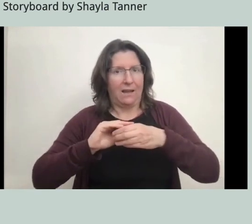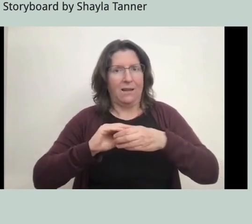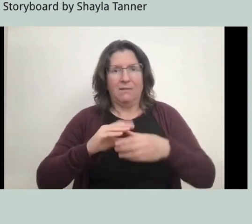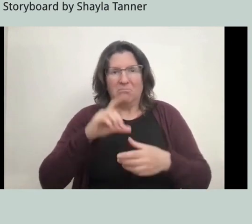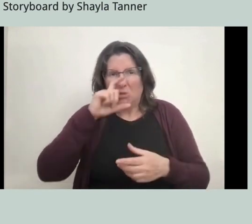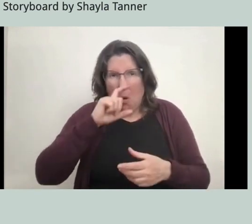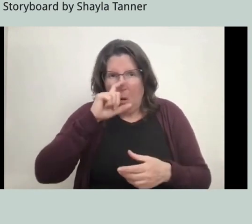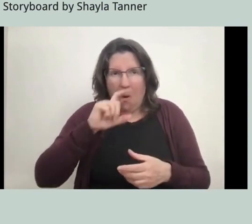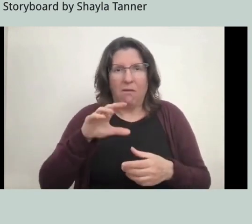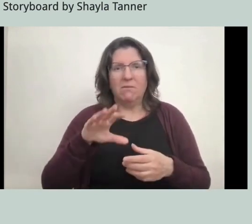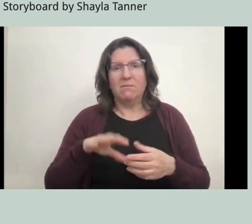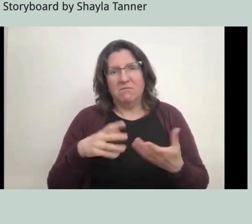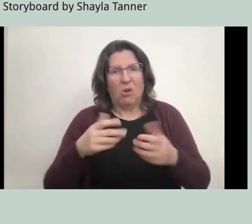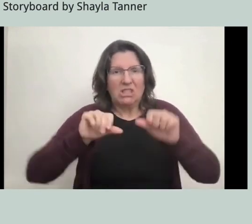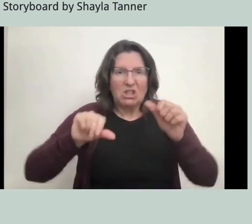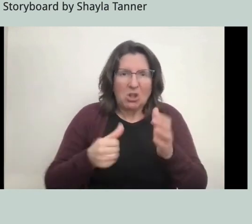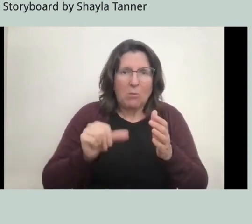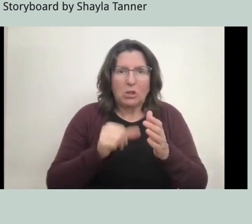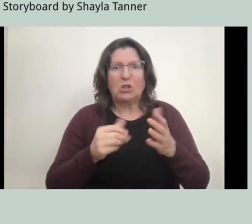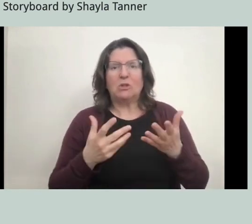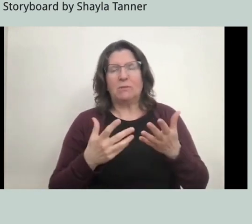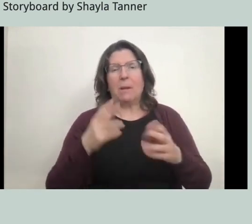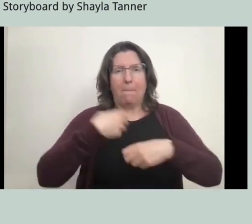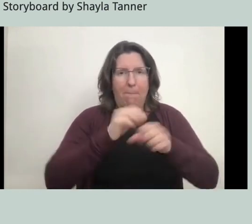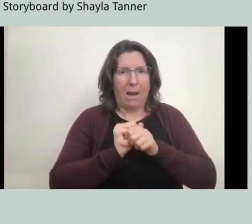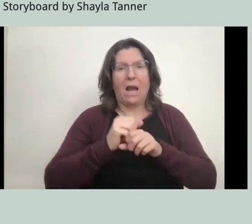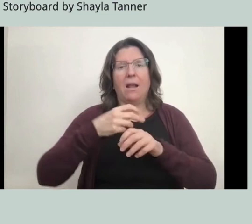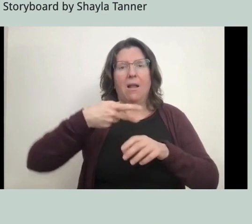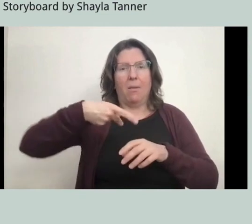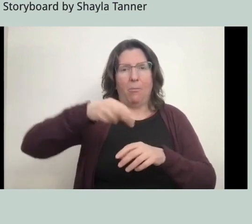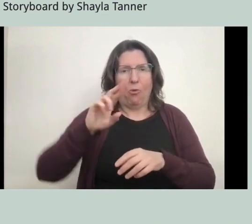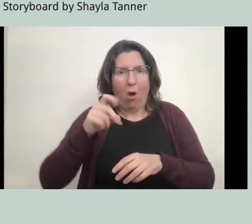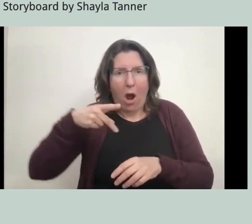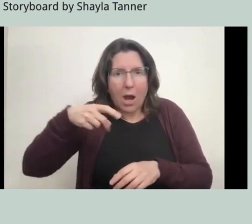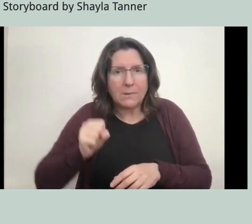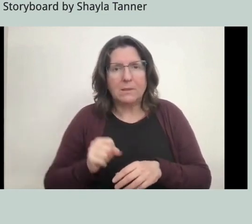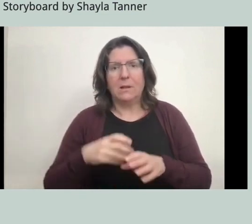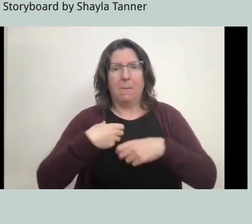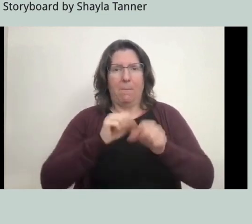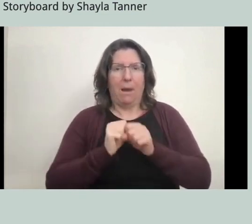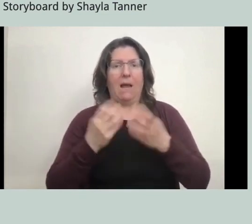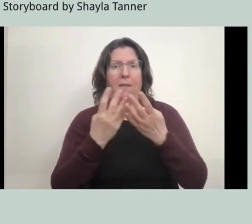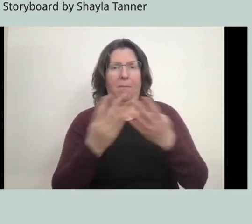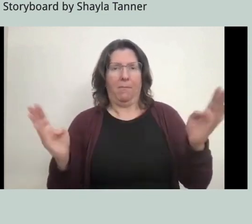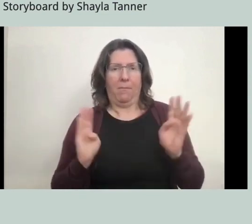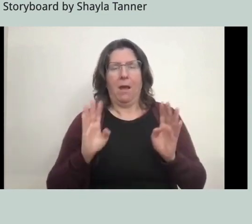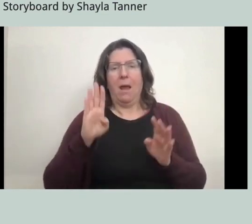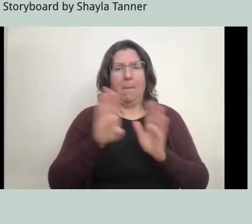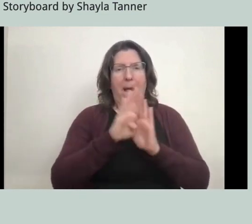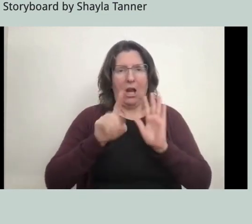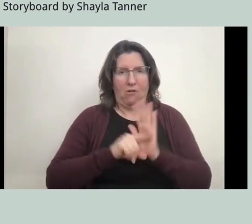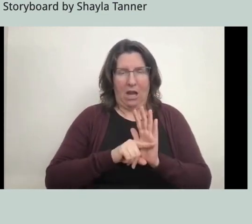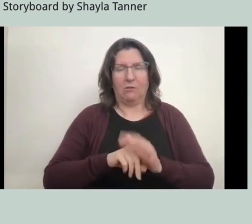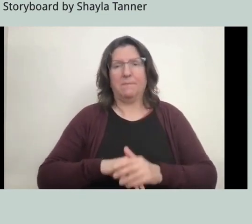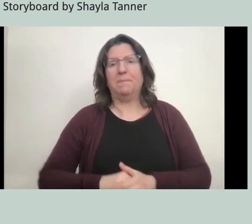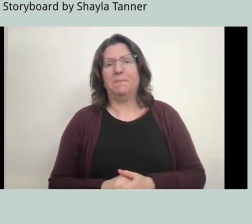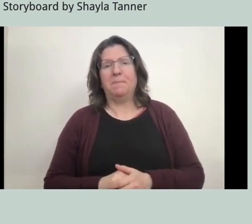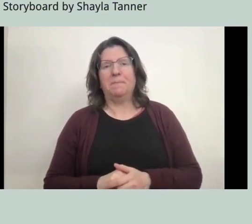They were allowed to use props - dolls or other items, not just the clay figures that they had to sculpt.